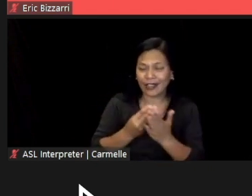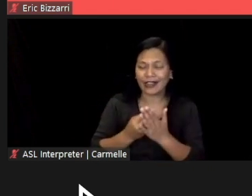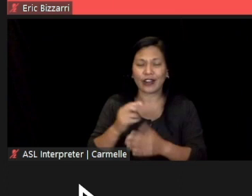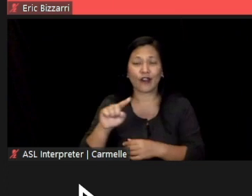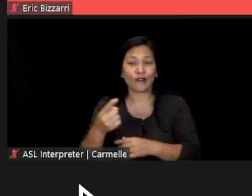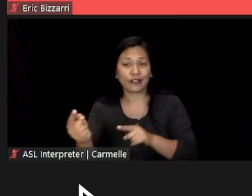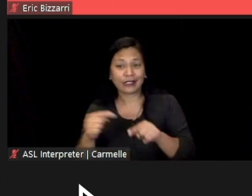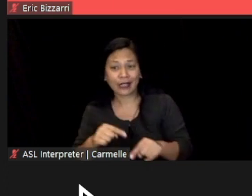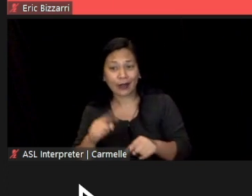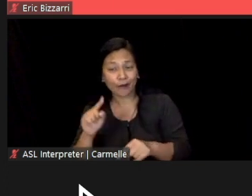So look at the guidelines.